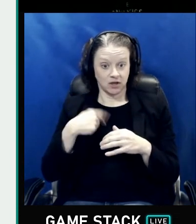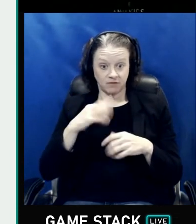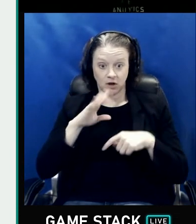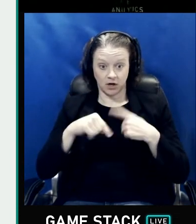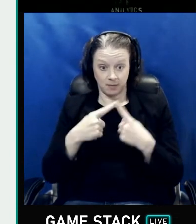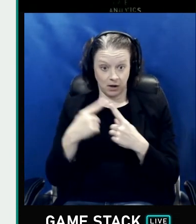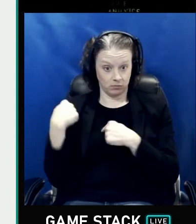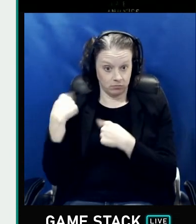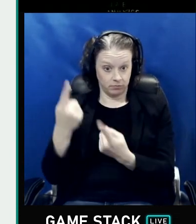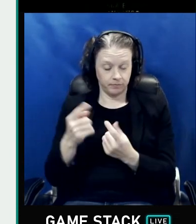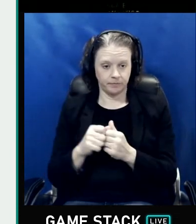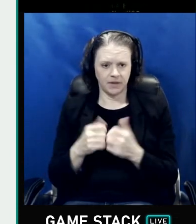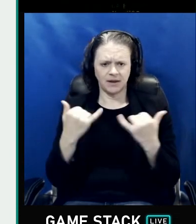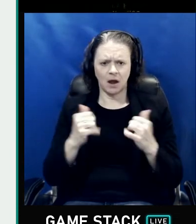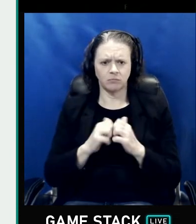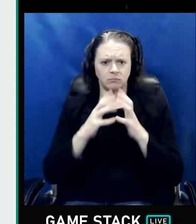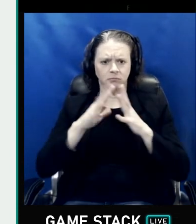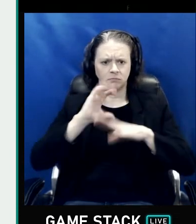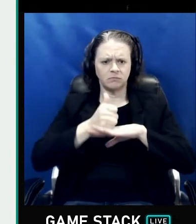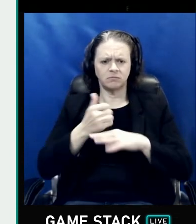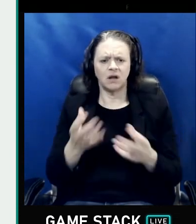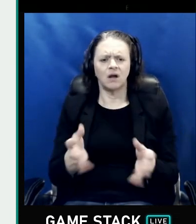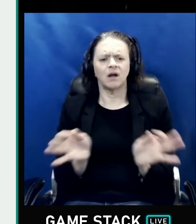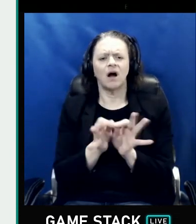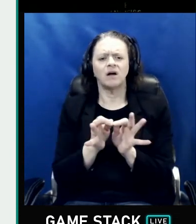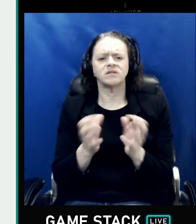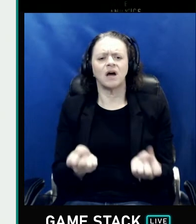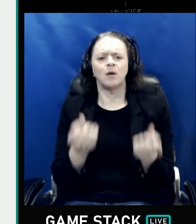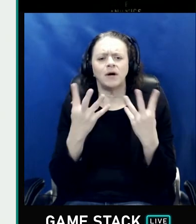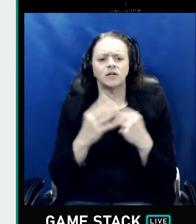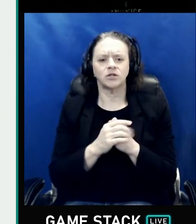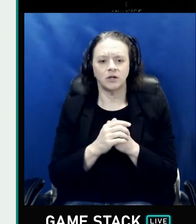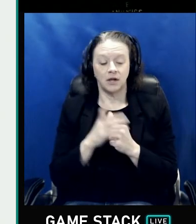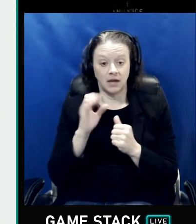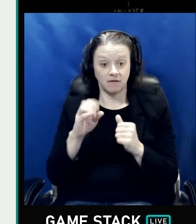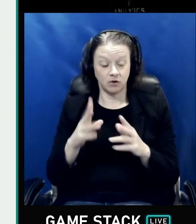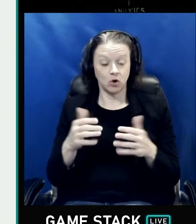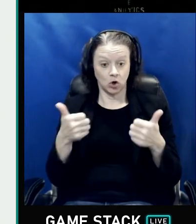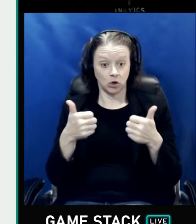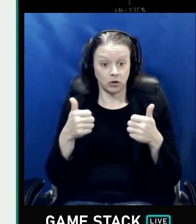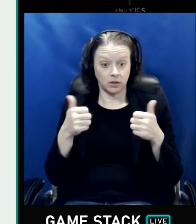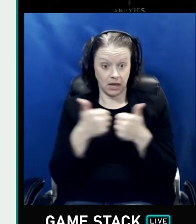how much does it cost? If your title solely targets Xbox users, using Xbox Live identities,